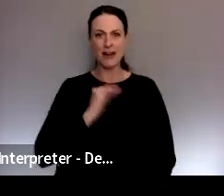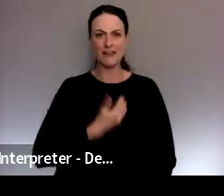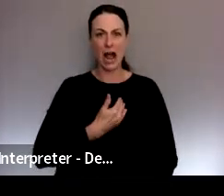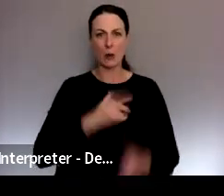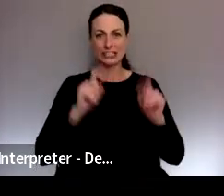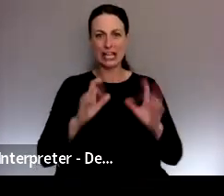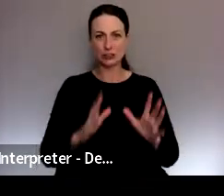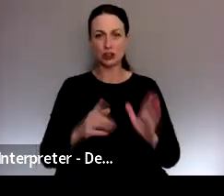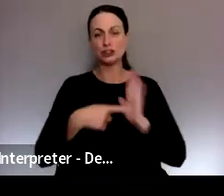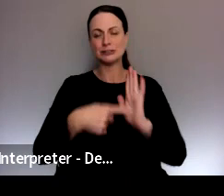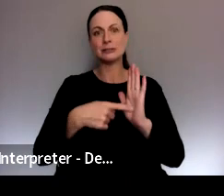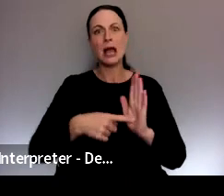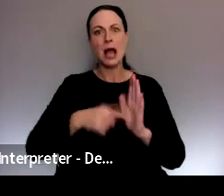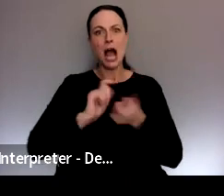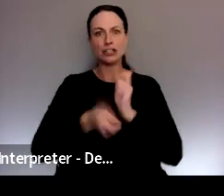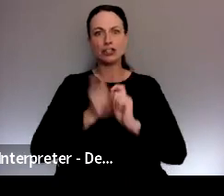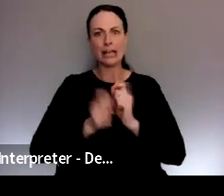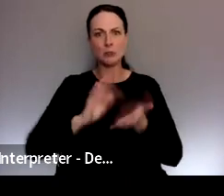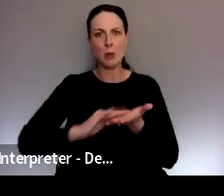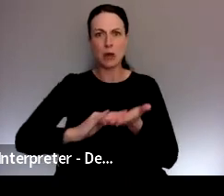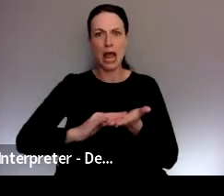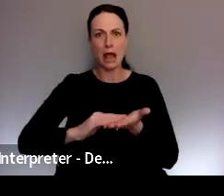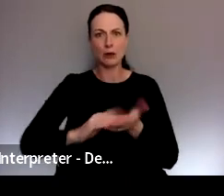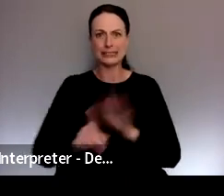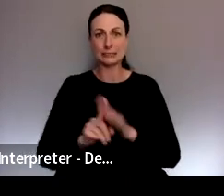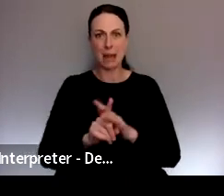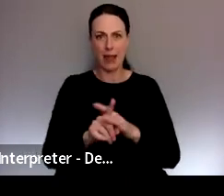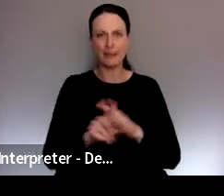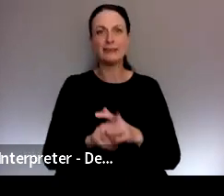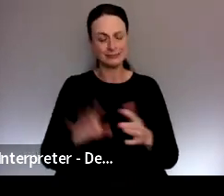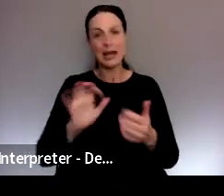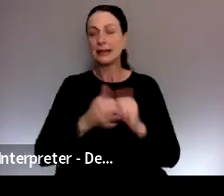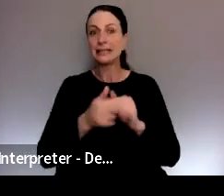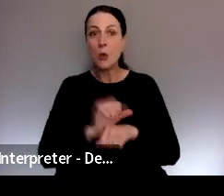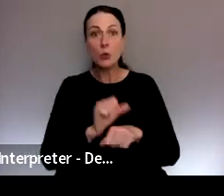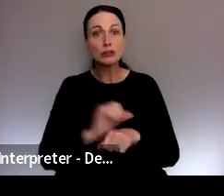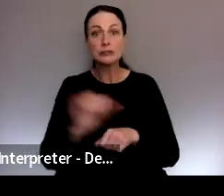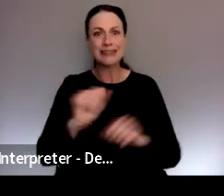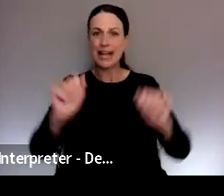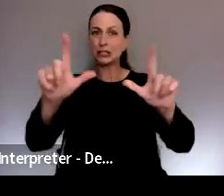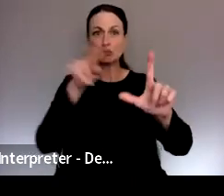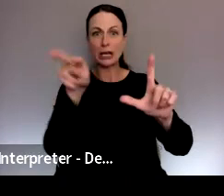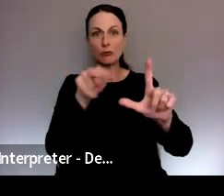demonstrating a changeable Braille display. And basically how that works is much like a screen reader